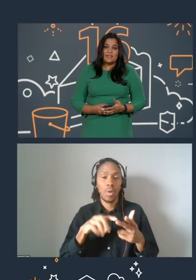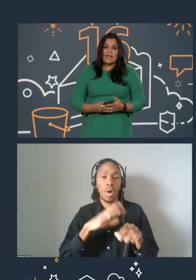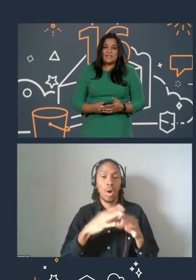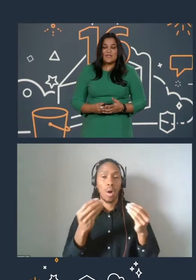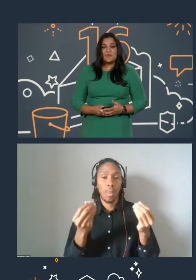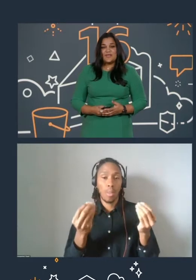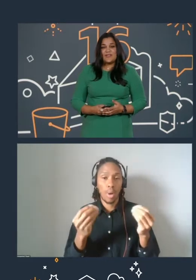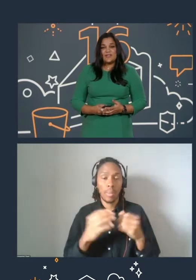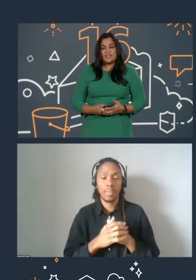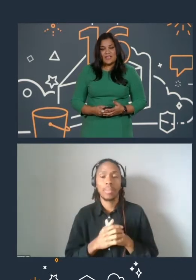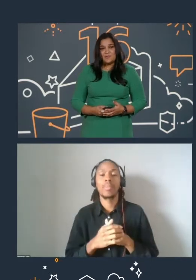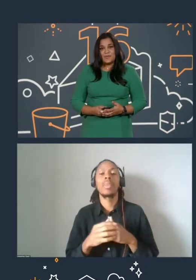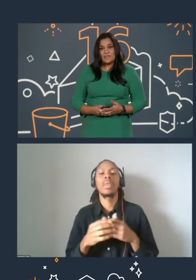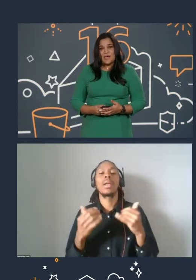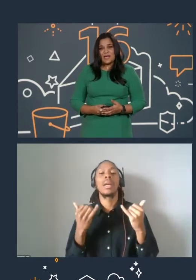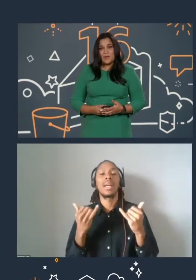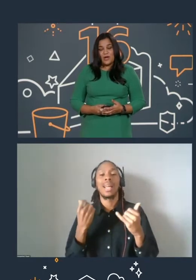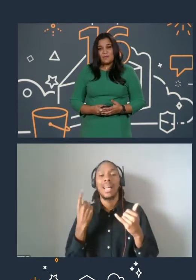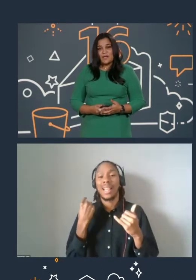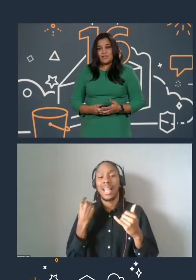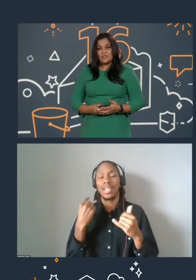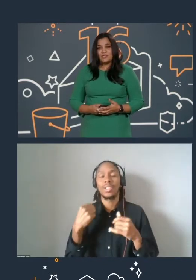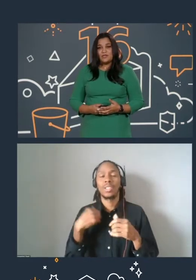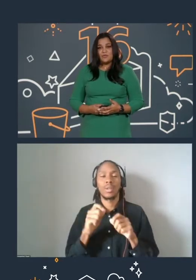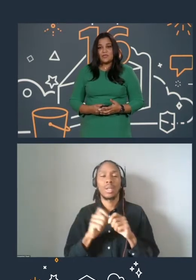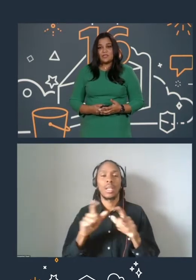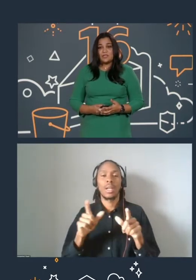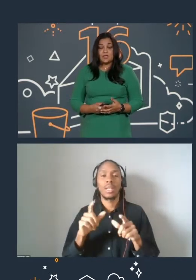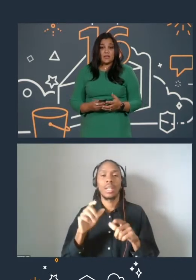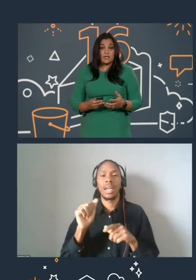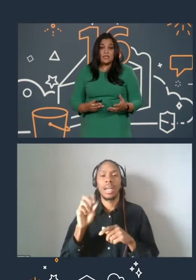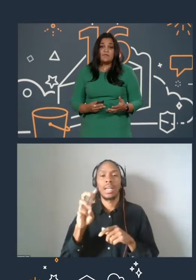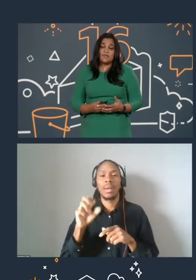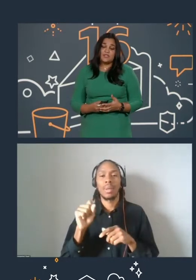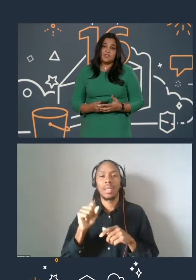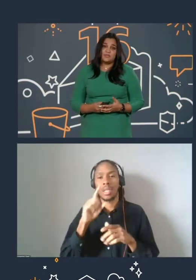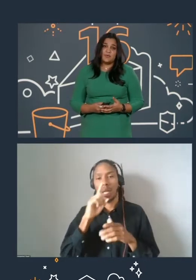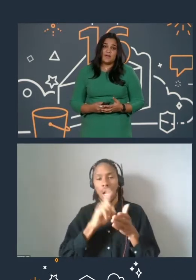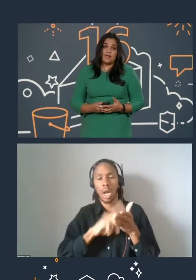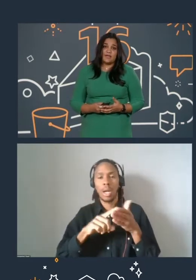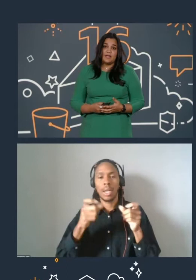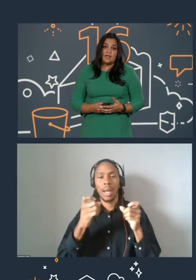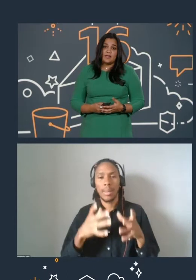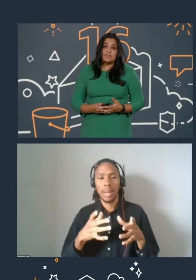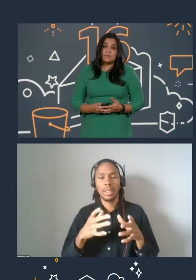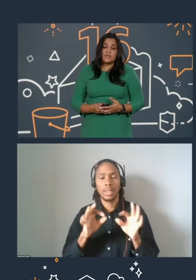Now, last year we launched AWS Backup Audit Manager, which is a key feature to provide customers